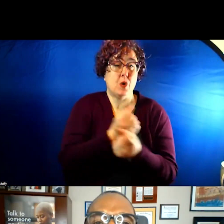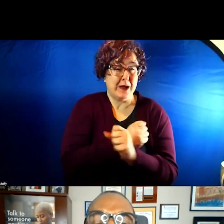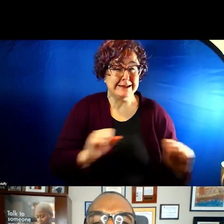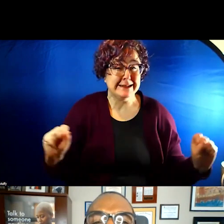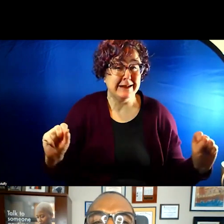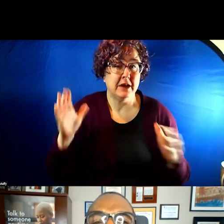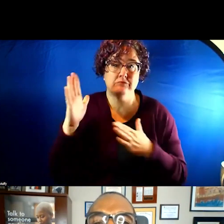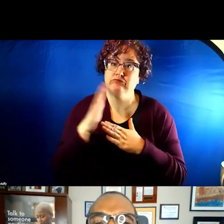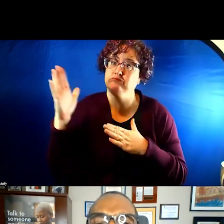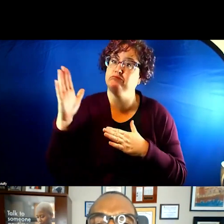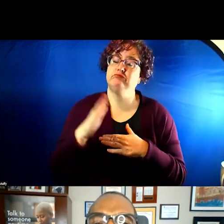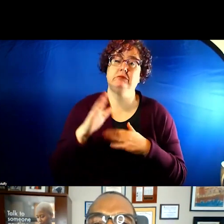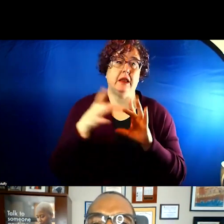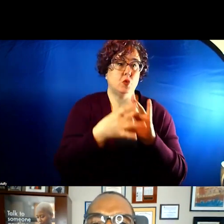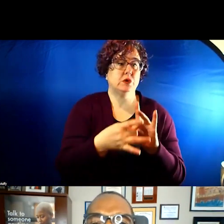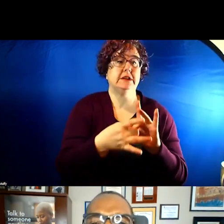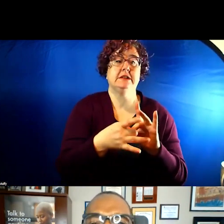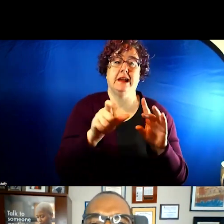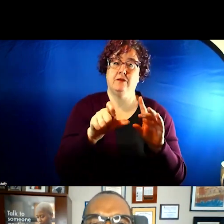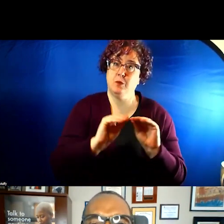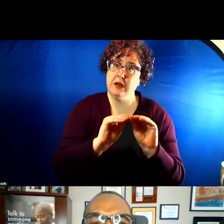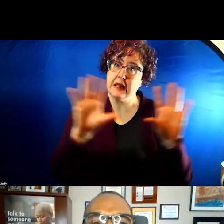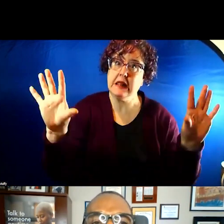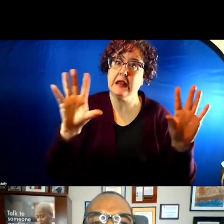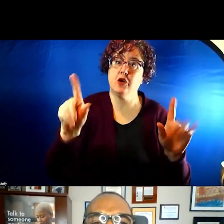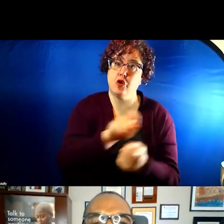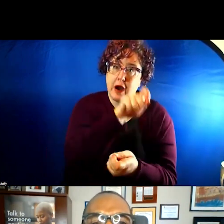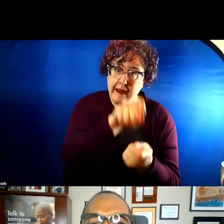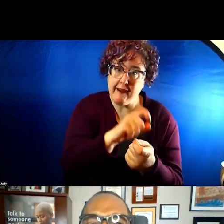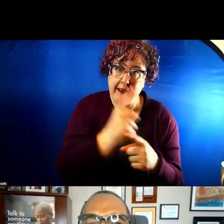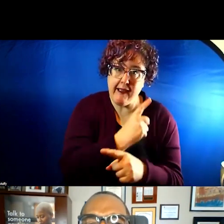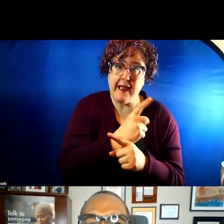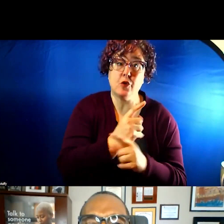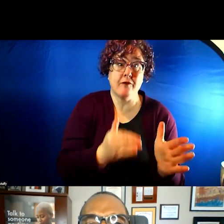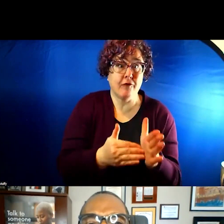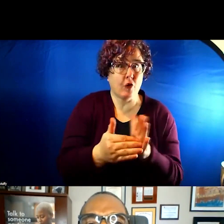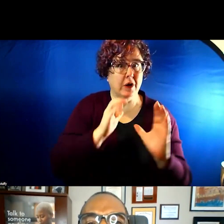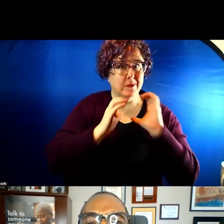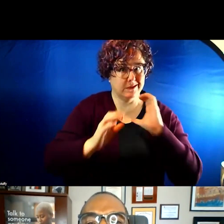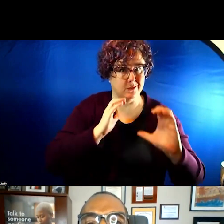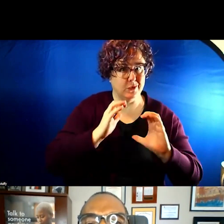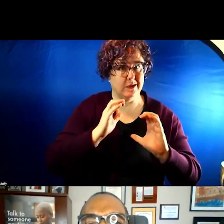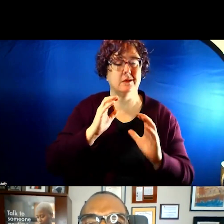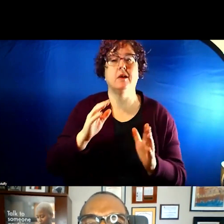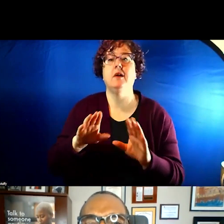THOSE RELATIONSHIPS MUST BE BUILT ON TRANSPARENT, ACCURATE AND FREQUENT COMMUNICATION AND ACCESS